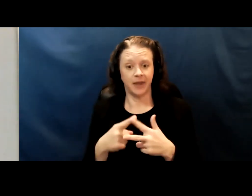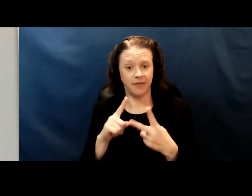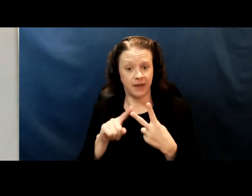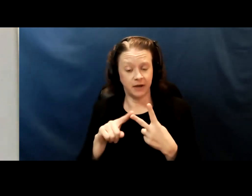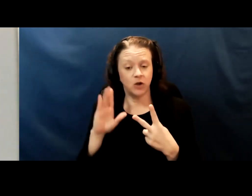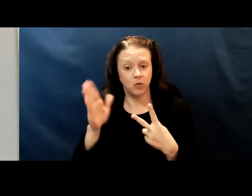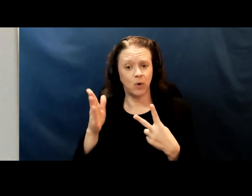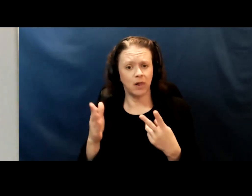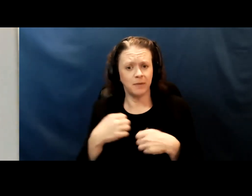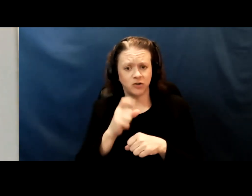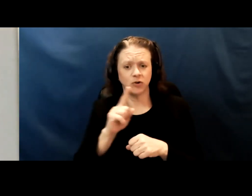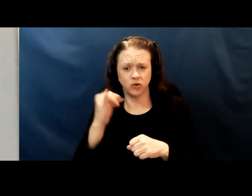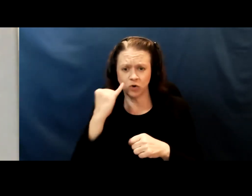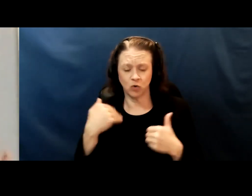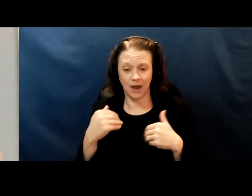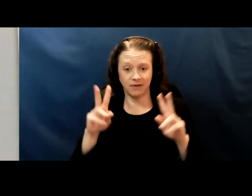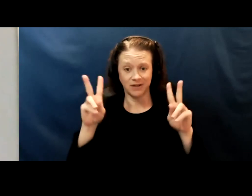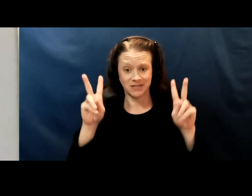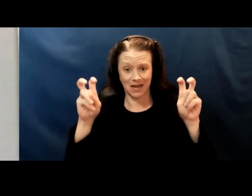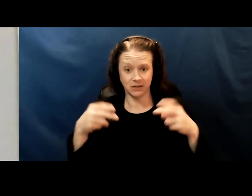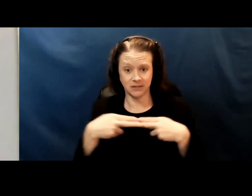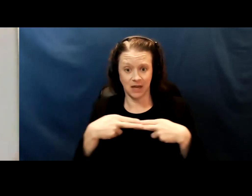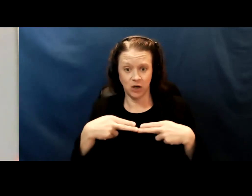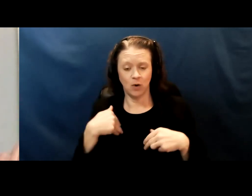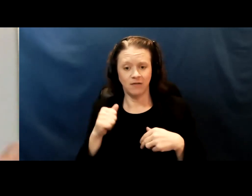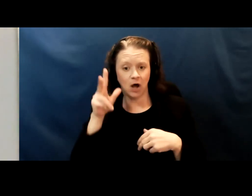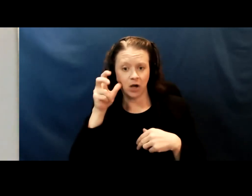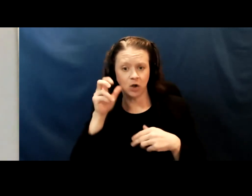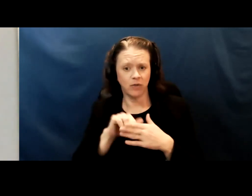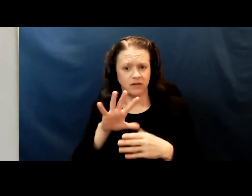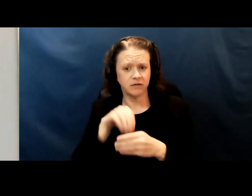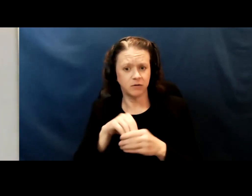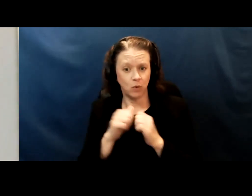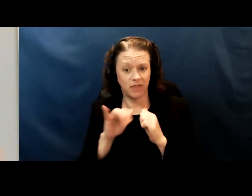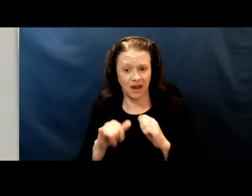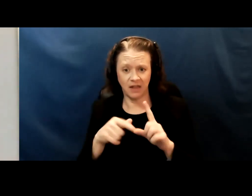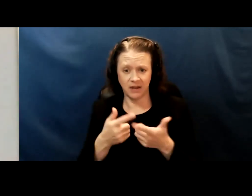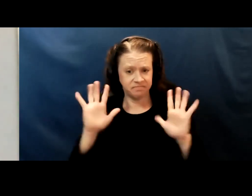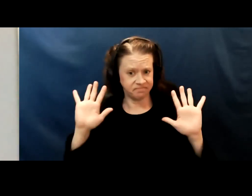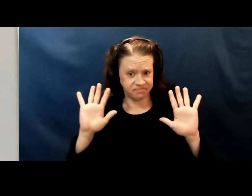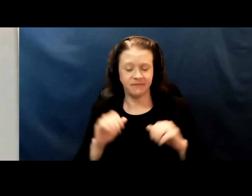you have a title slide, that you have an audio that goes along with it. And call it good. That's probably fine.